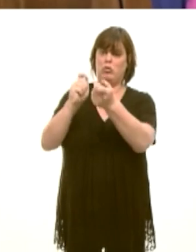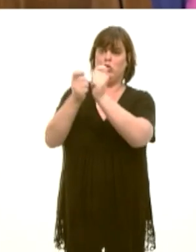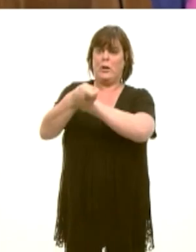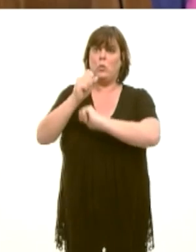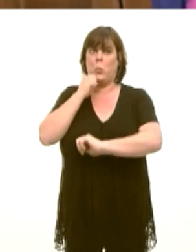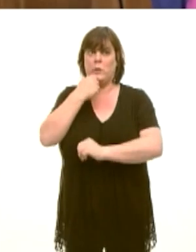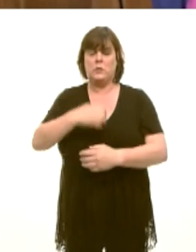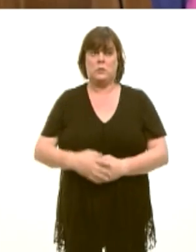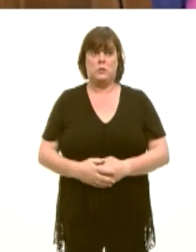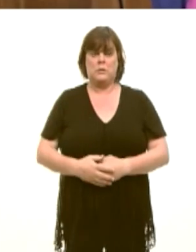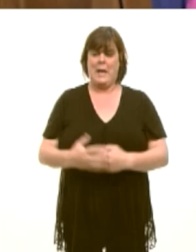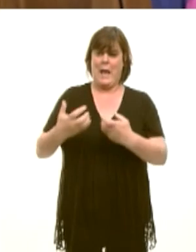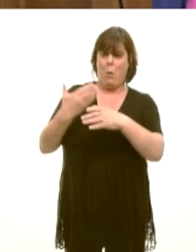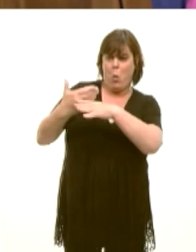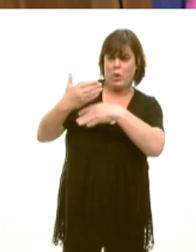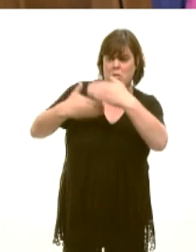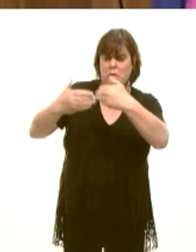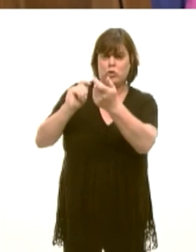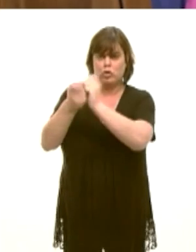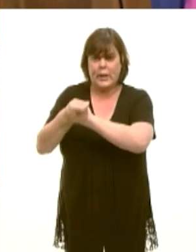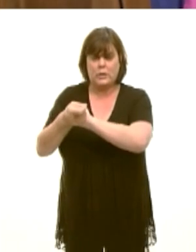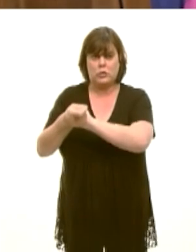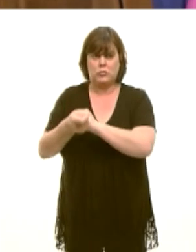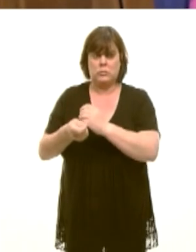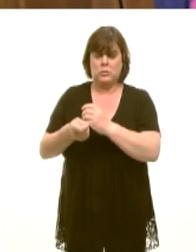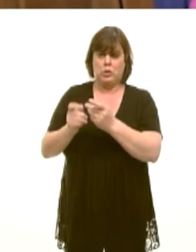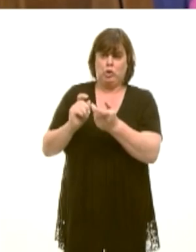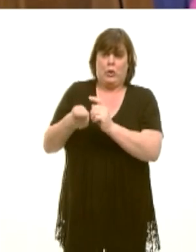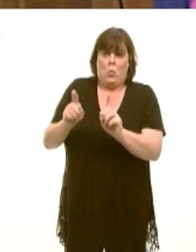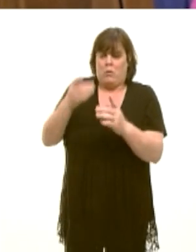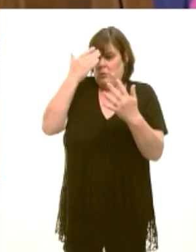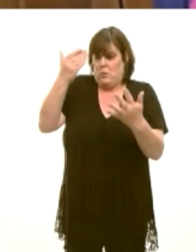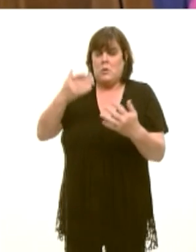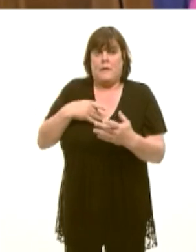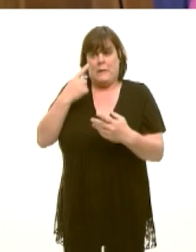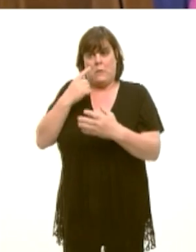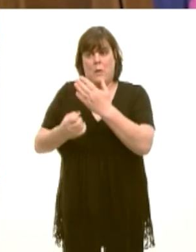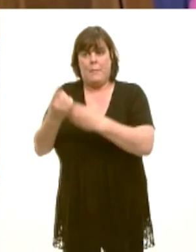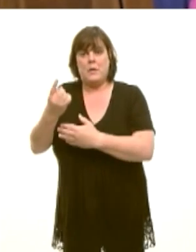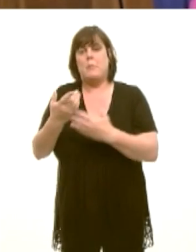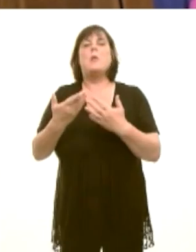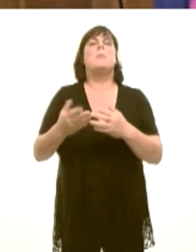wait and see how that would work. Thus far, at meetings of the JMC and the BIC, both the